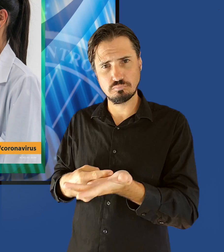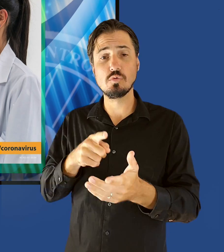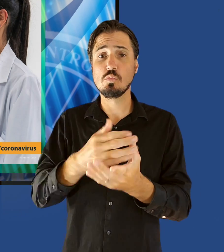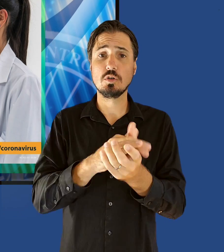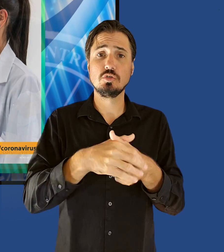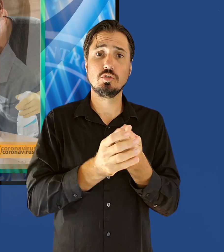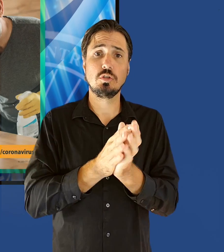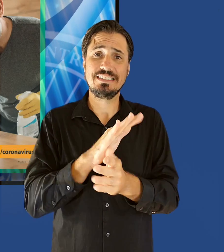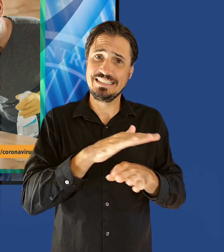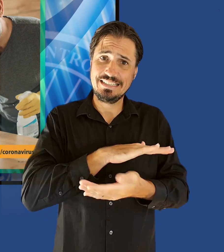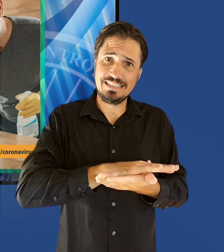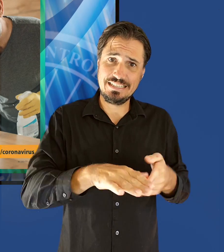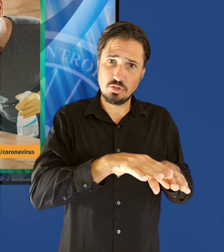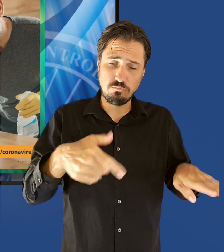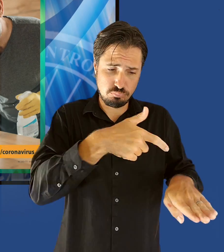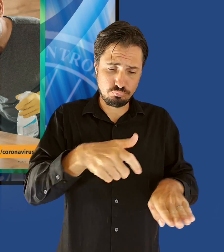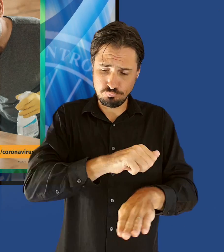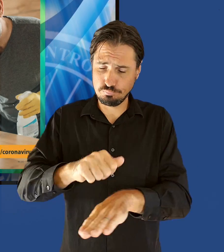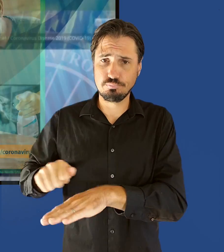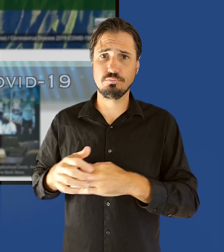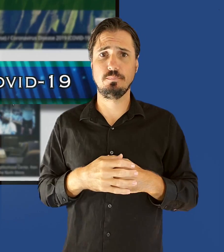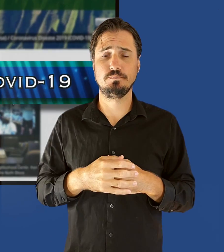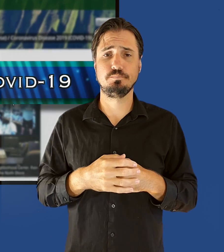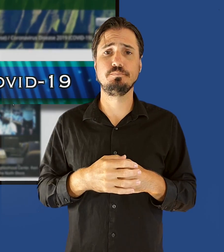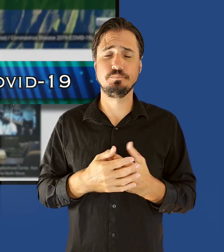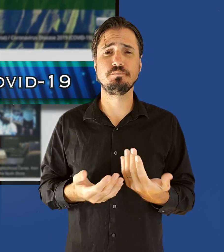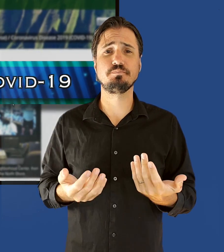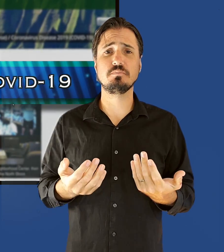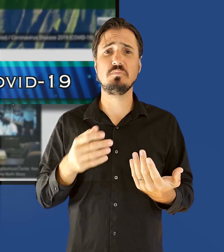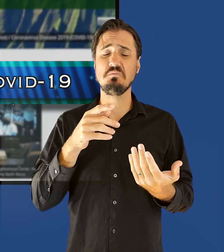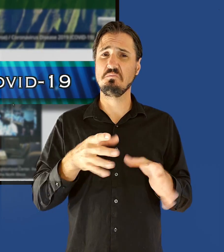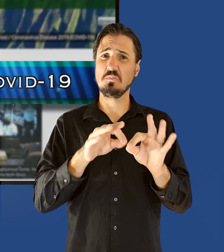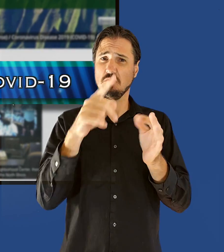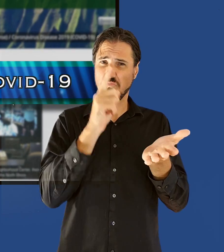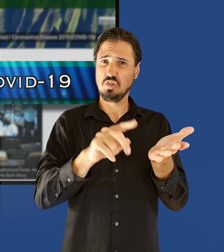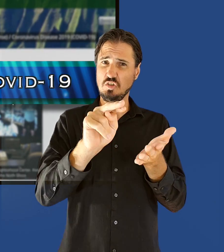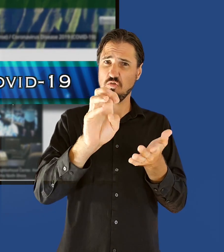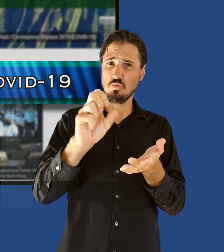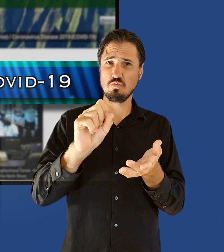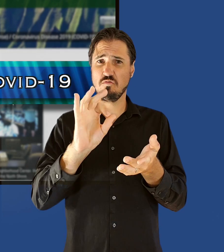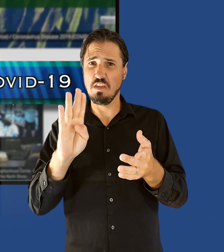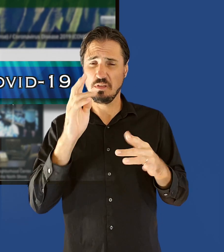Wash your hands frequently and clean surfaces often. Stay informed and connected during this time of social distancing.